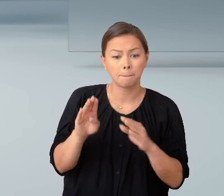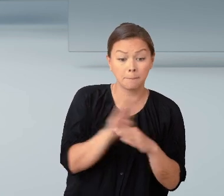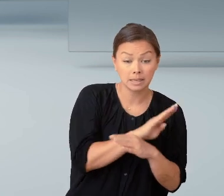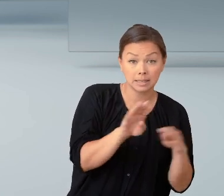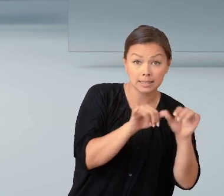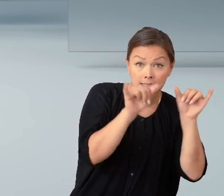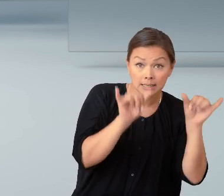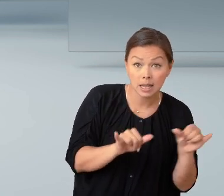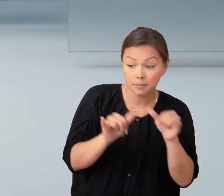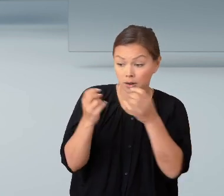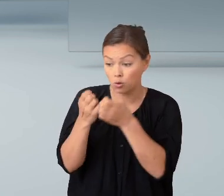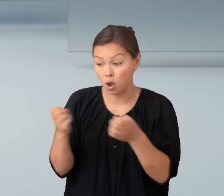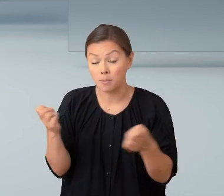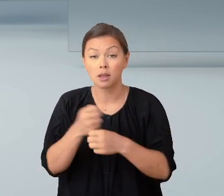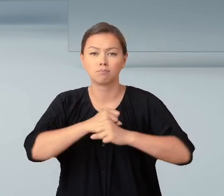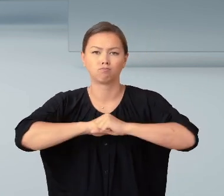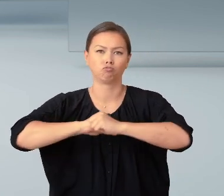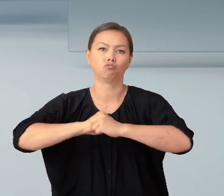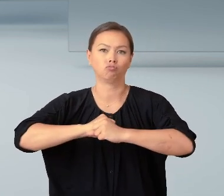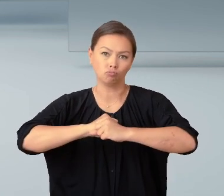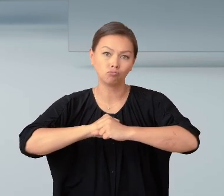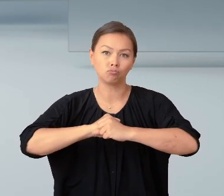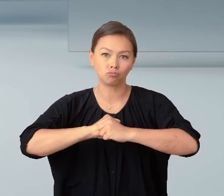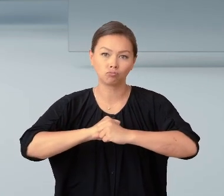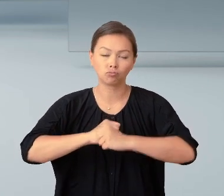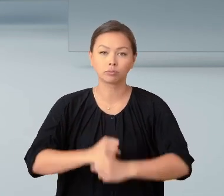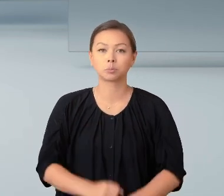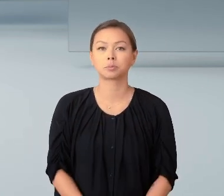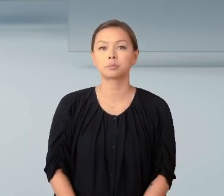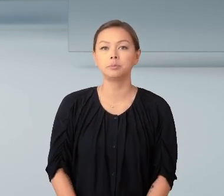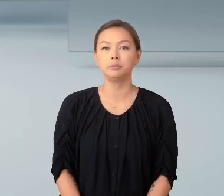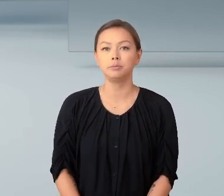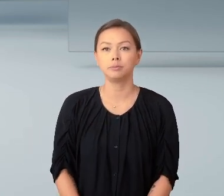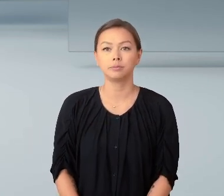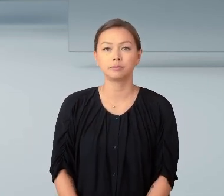systems and devices. So let's talk about Business Central